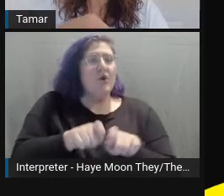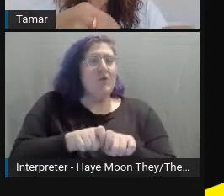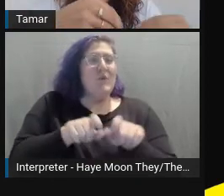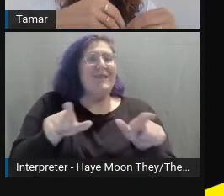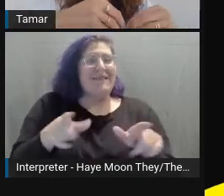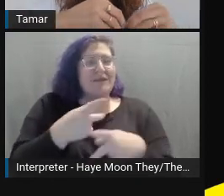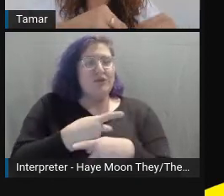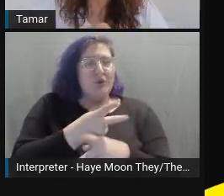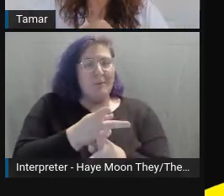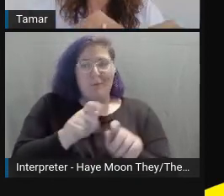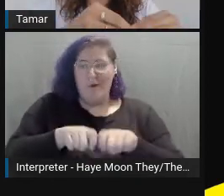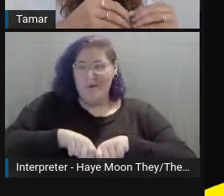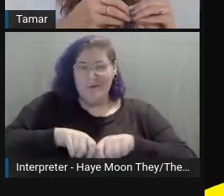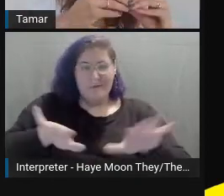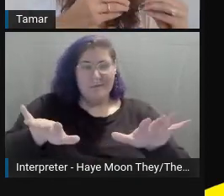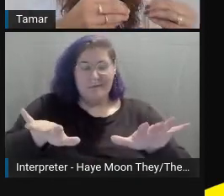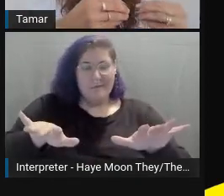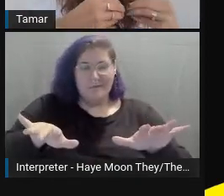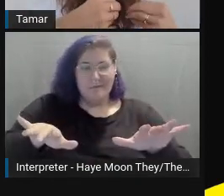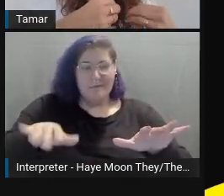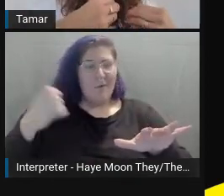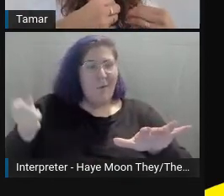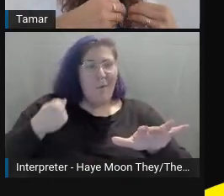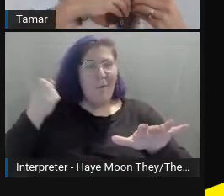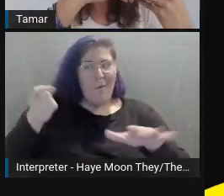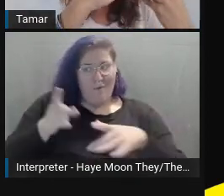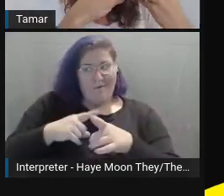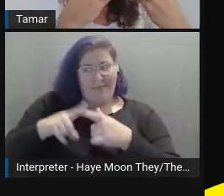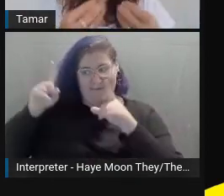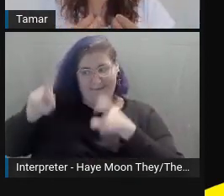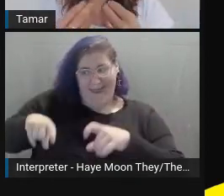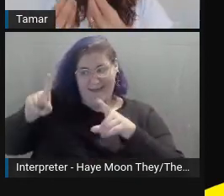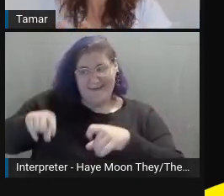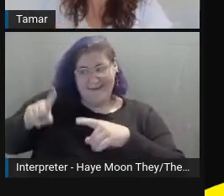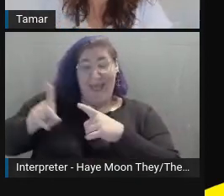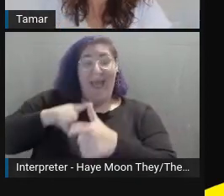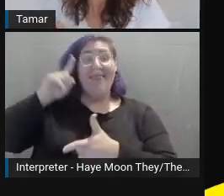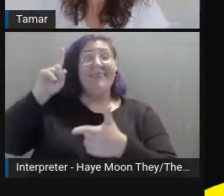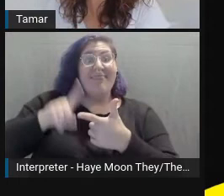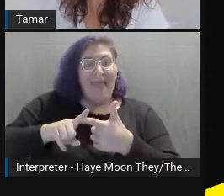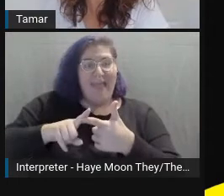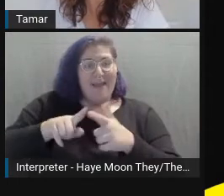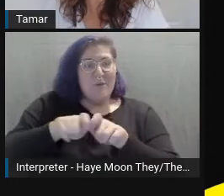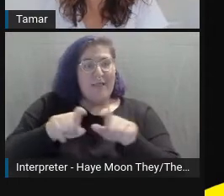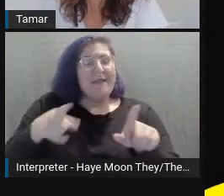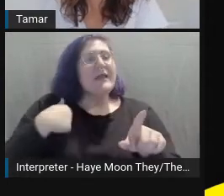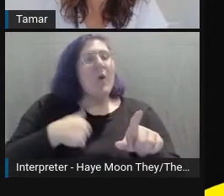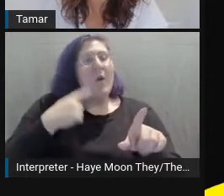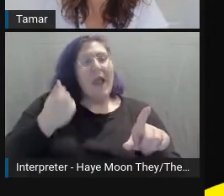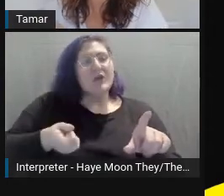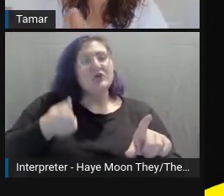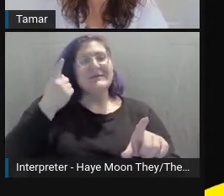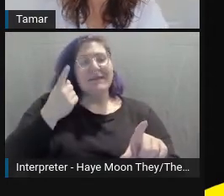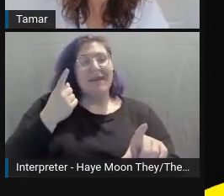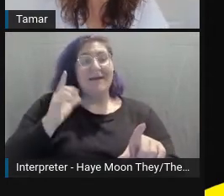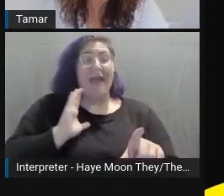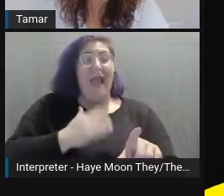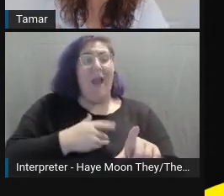We understand that there's a way that the manual testing techniques that we've implemented for all these years